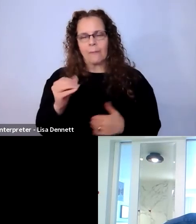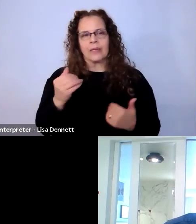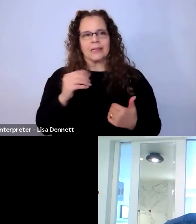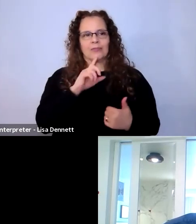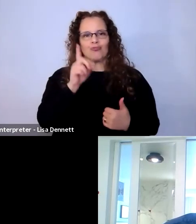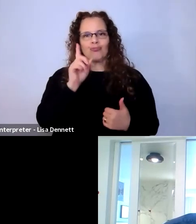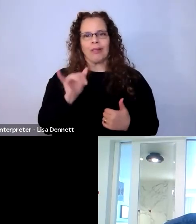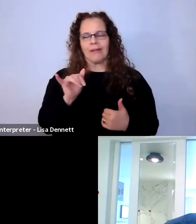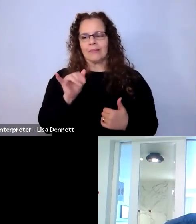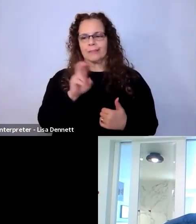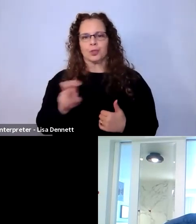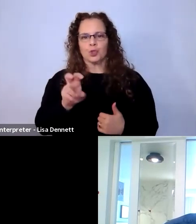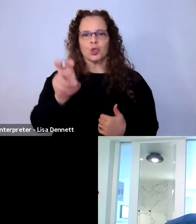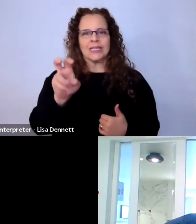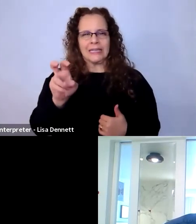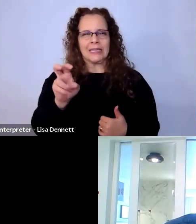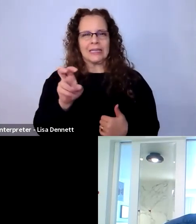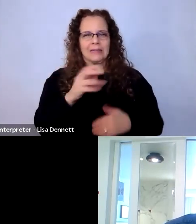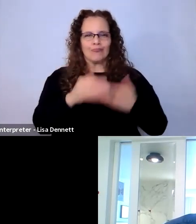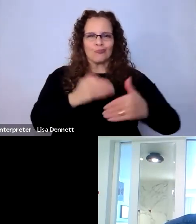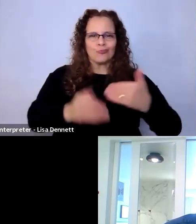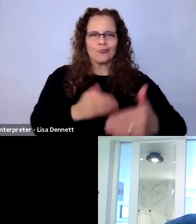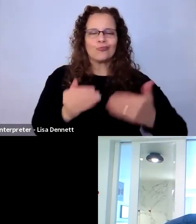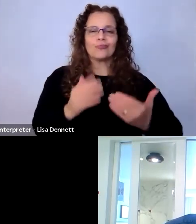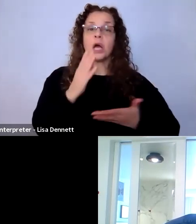I would say that that some may be further ahead than others, but I do think that